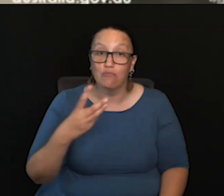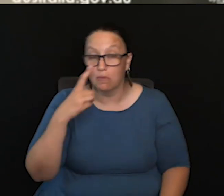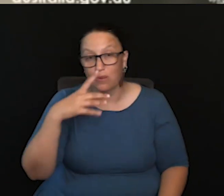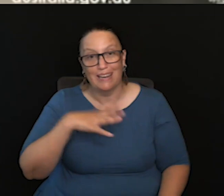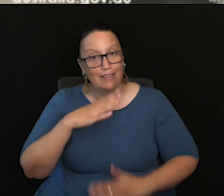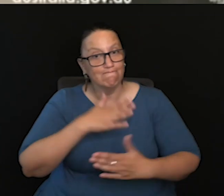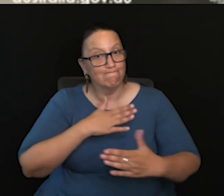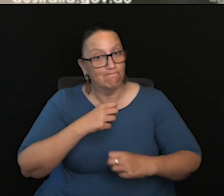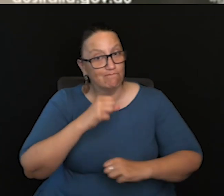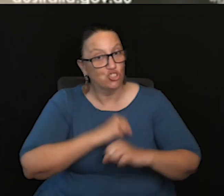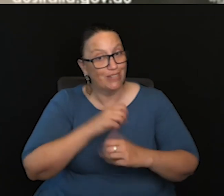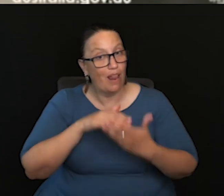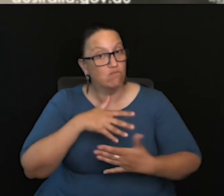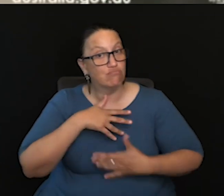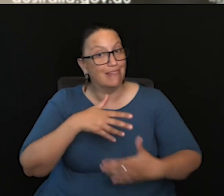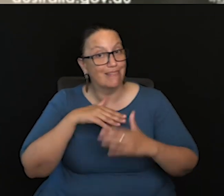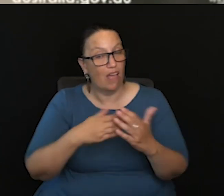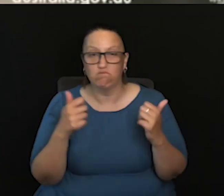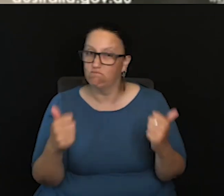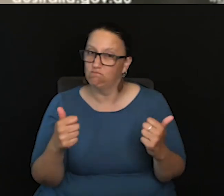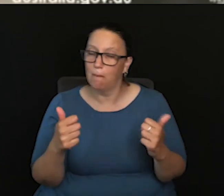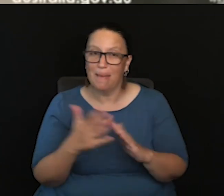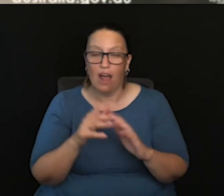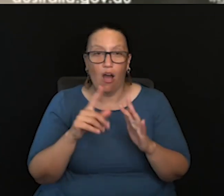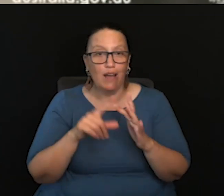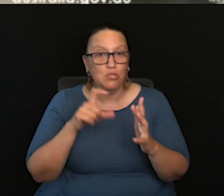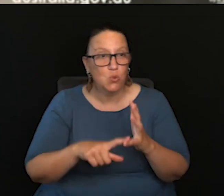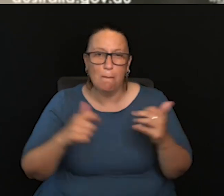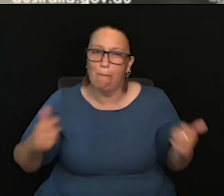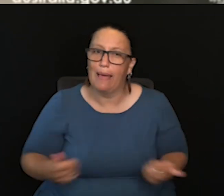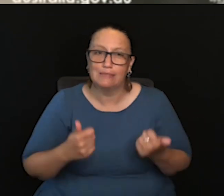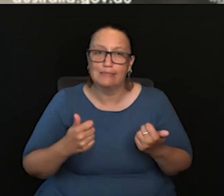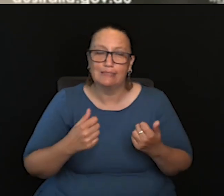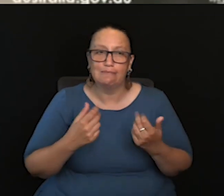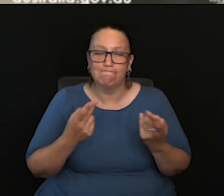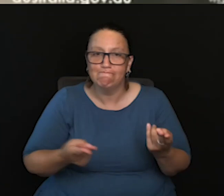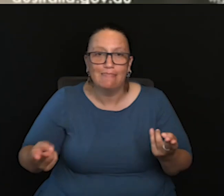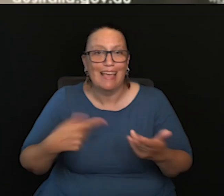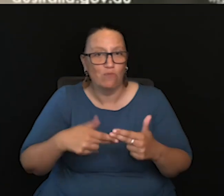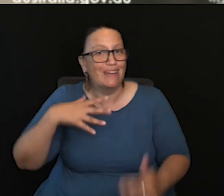And so, well within the capacity of the system. The challenge here in Australia has been workforce,